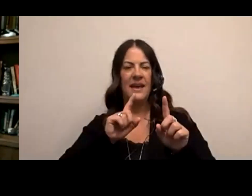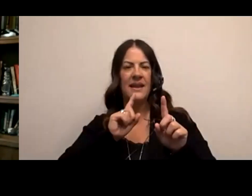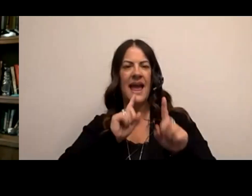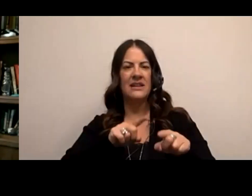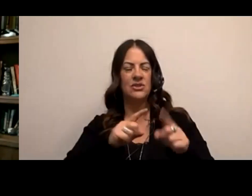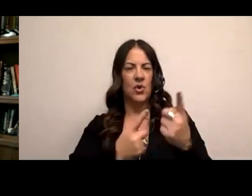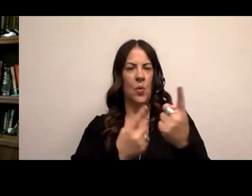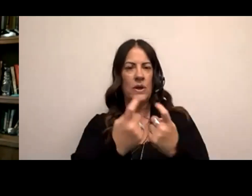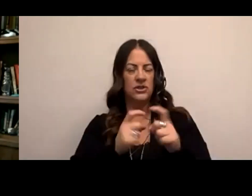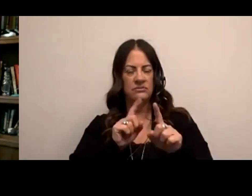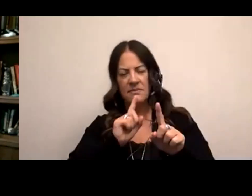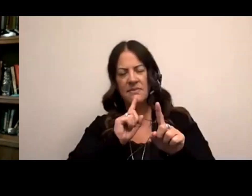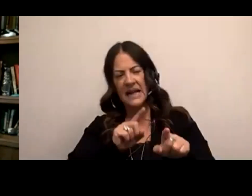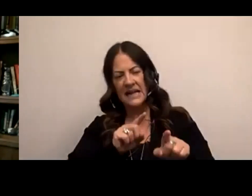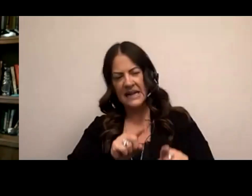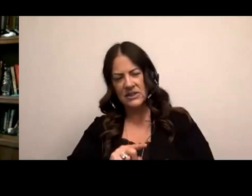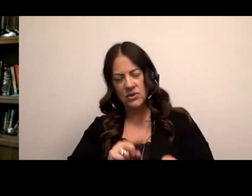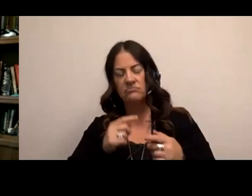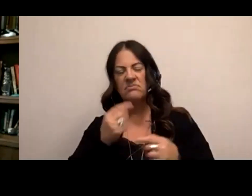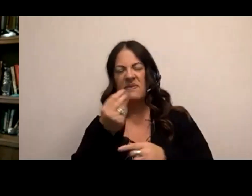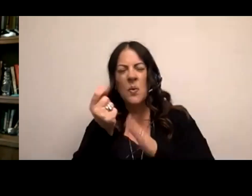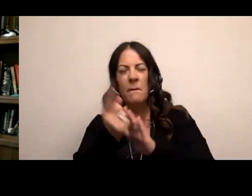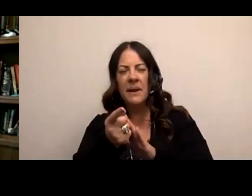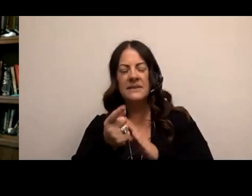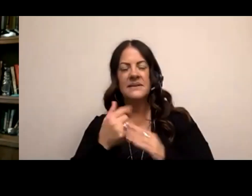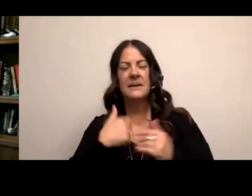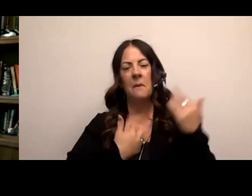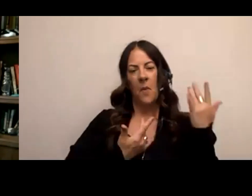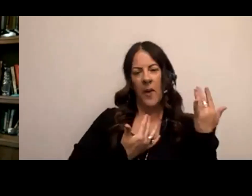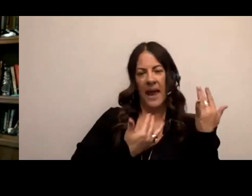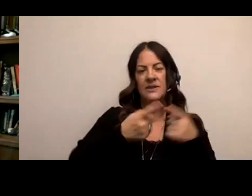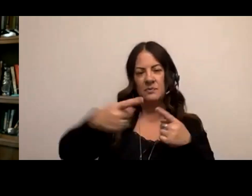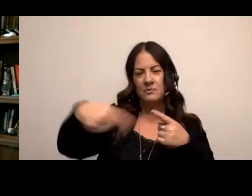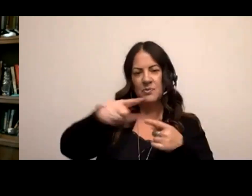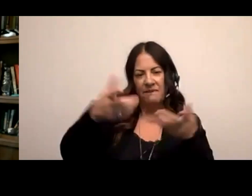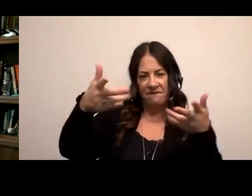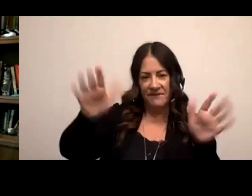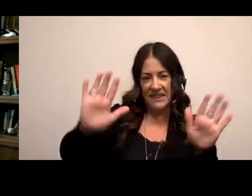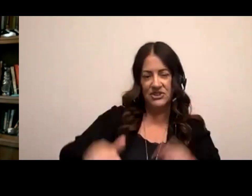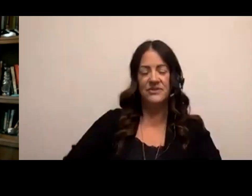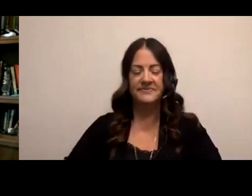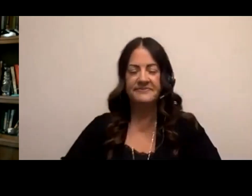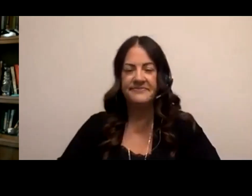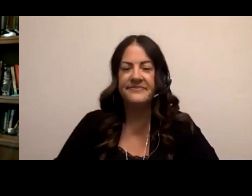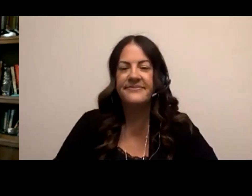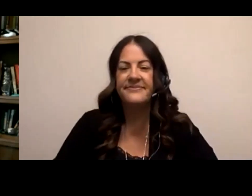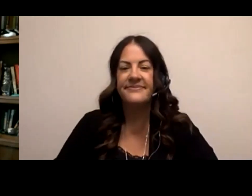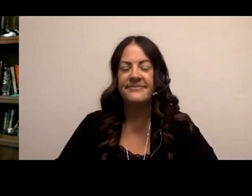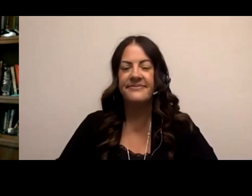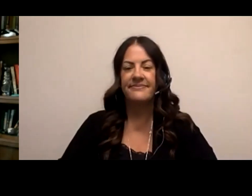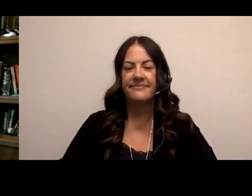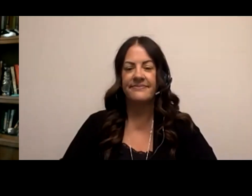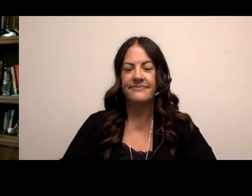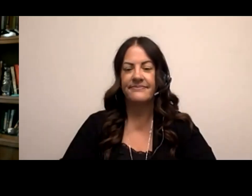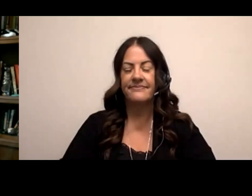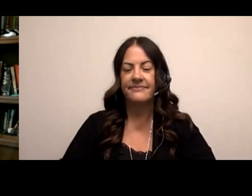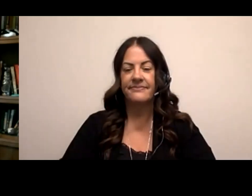TO GIVE YOU JUST A SECOND TO DO THAT.